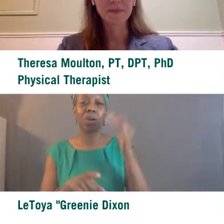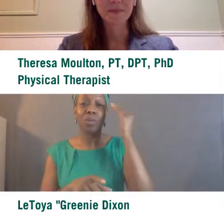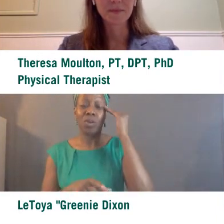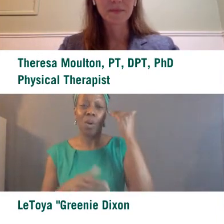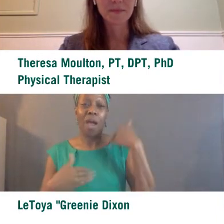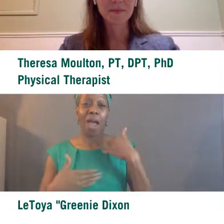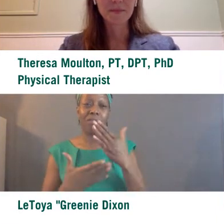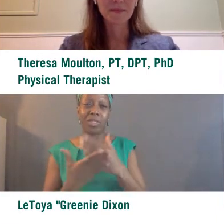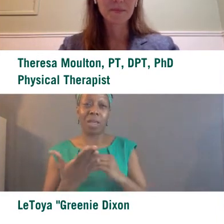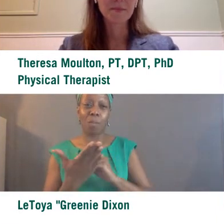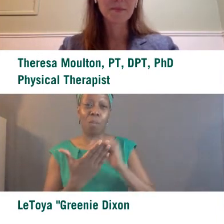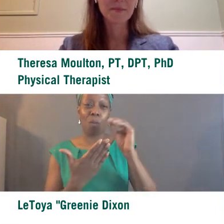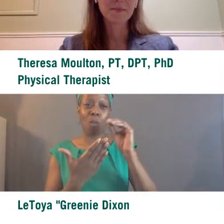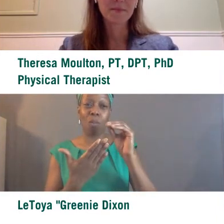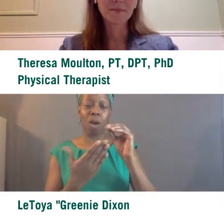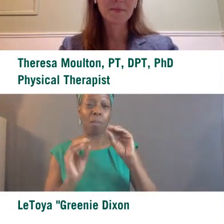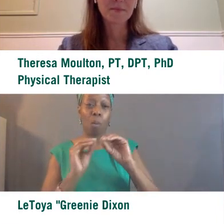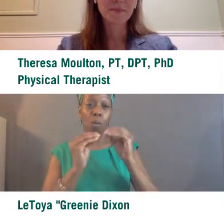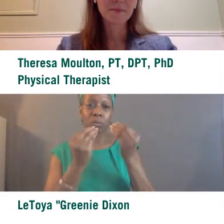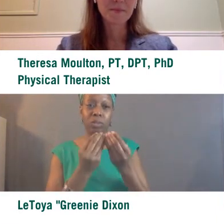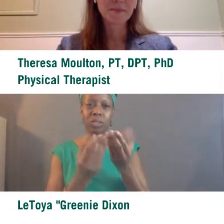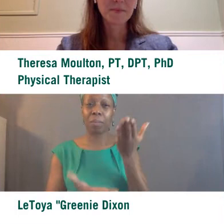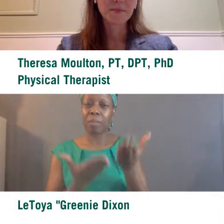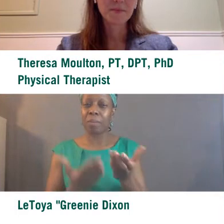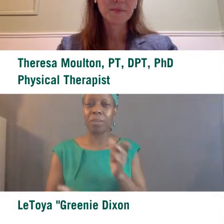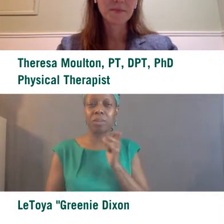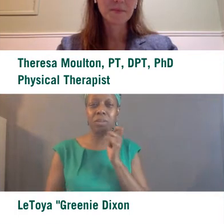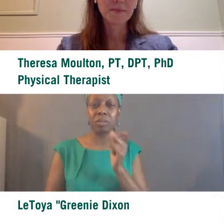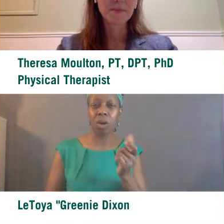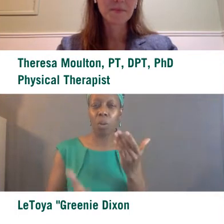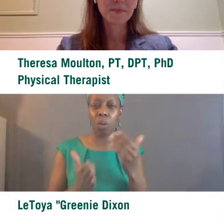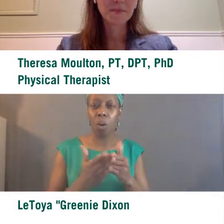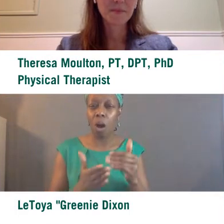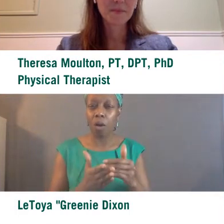that maybe aren't typically geared